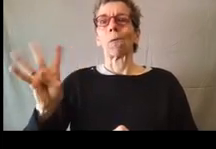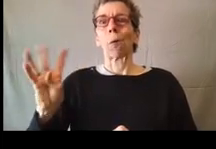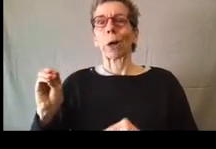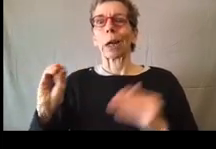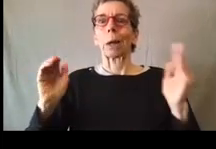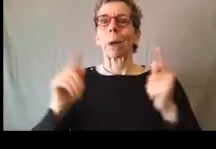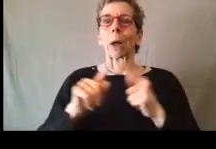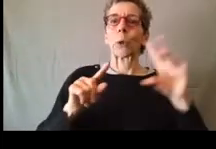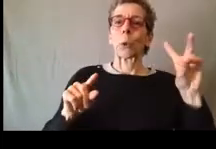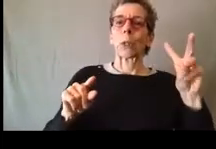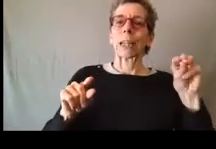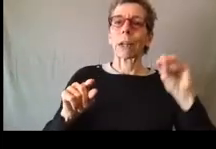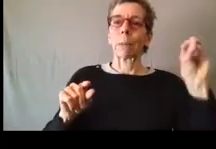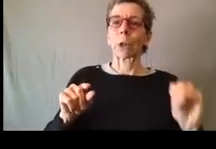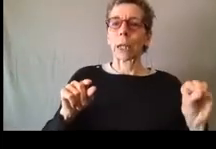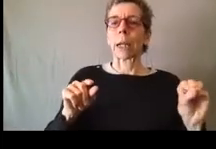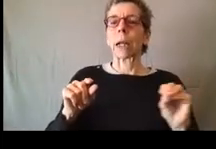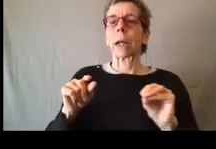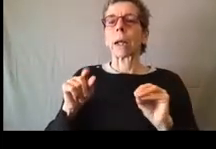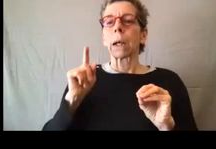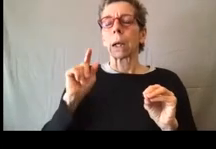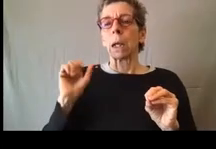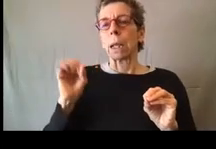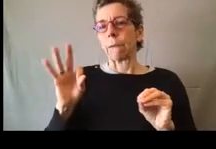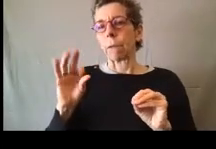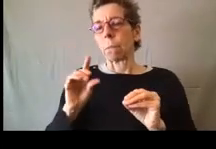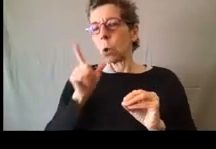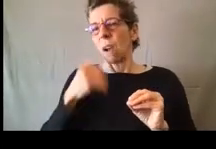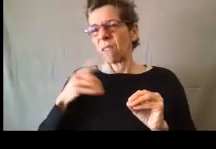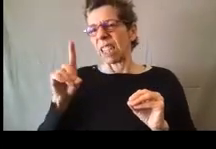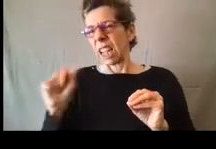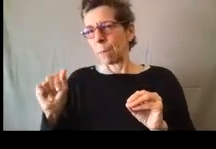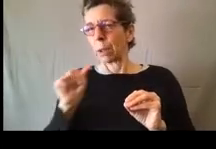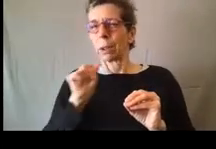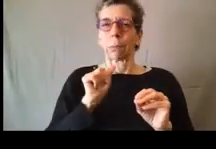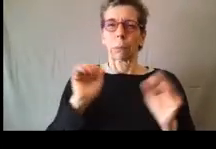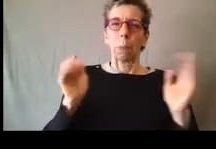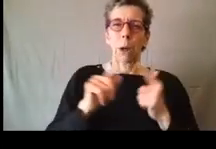youth with disabilities and their nondisabled peers has only exacerbated this difference.